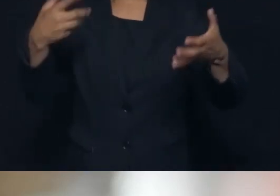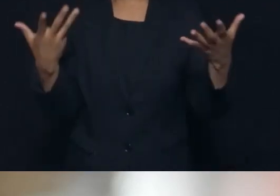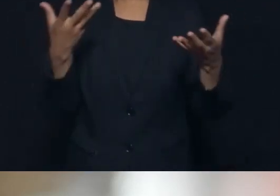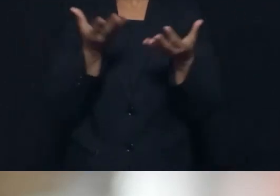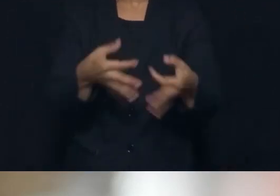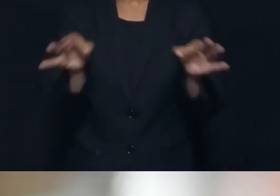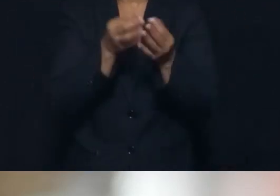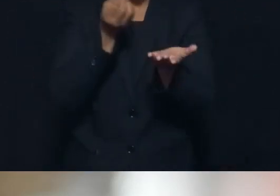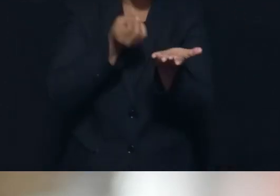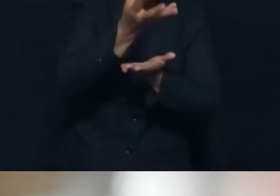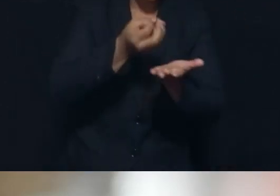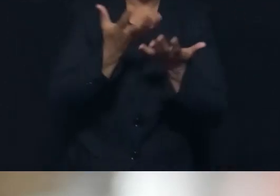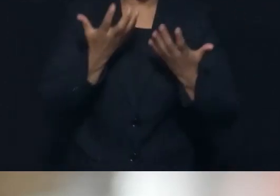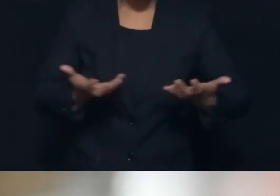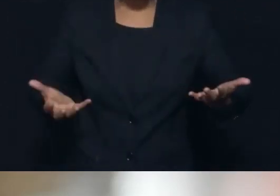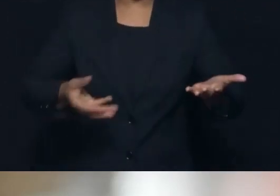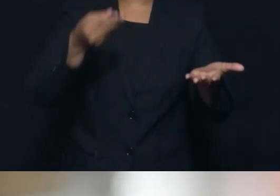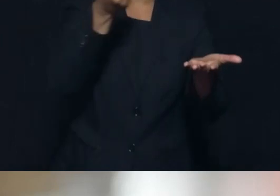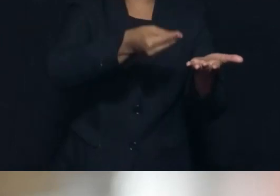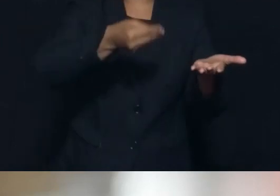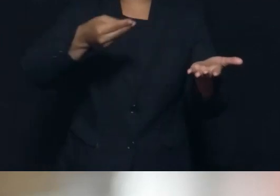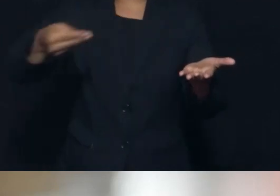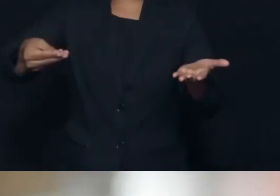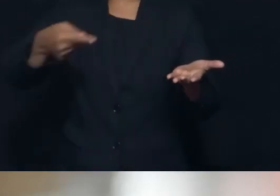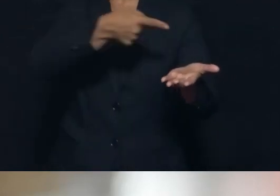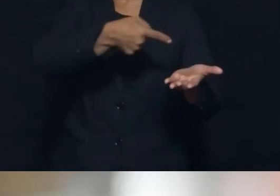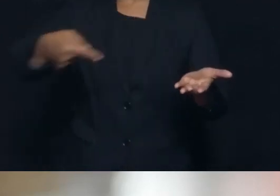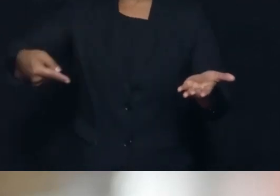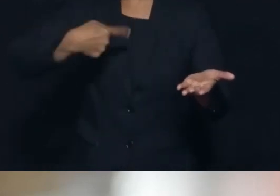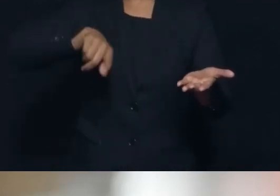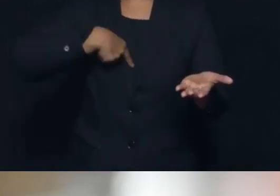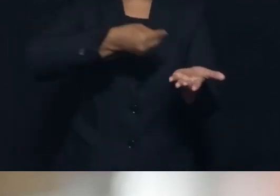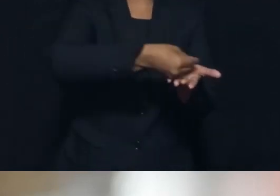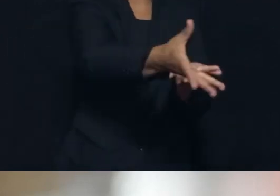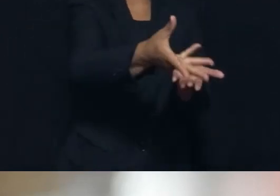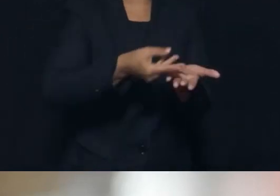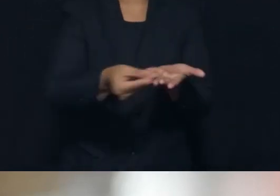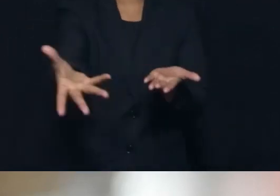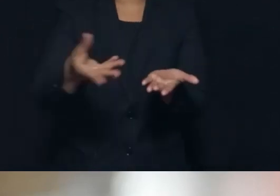We have 2 models. In the first model, there is direct participation. At European level.